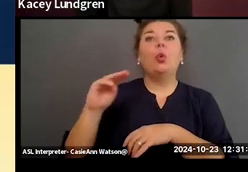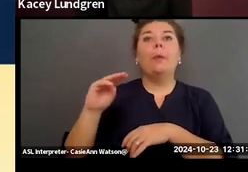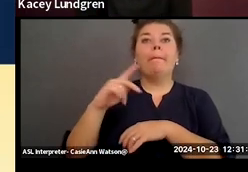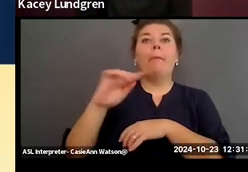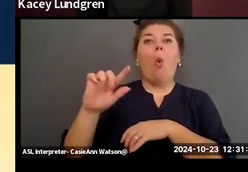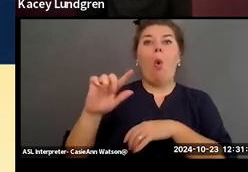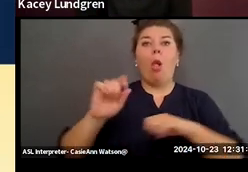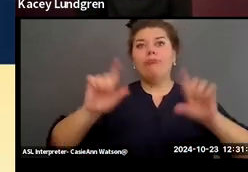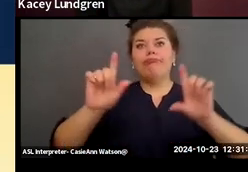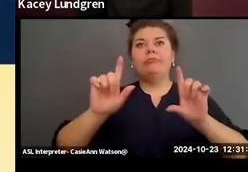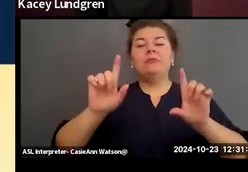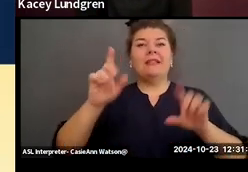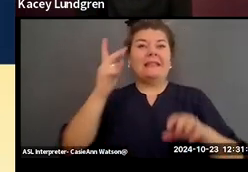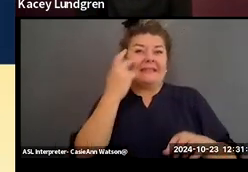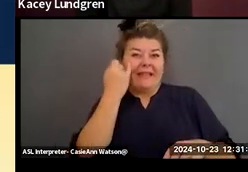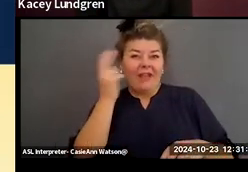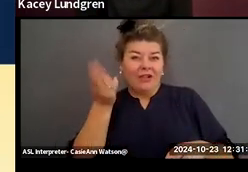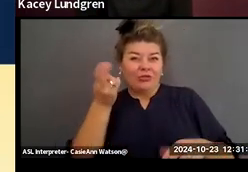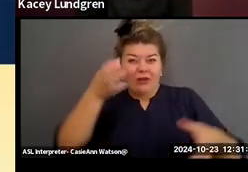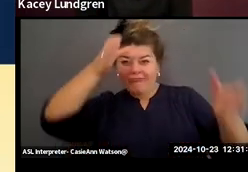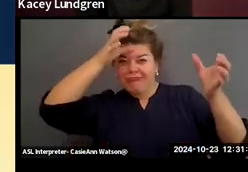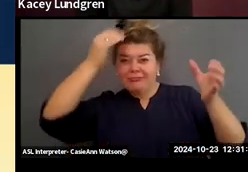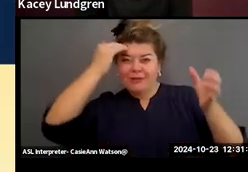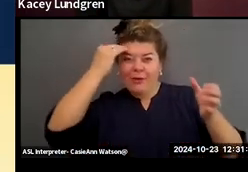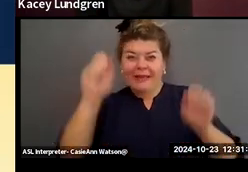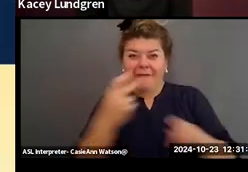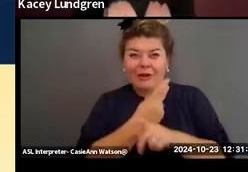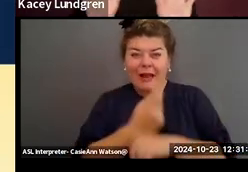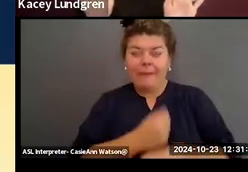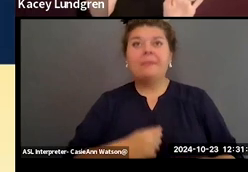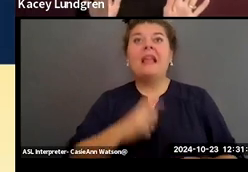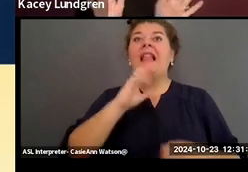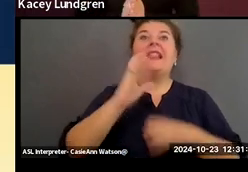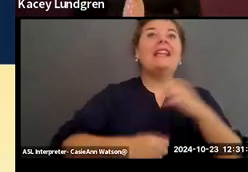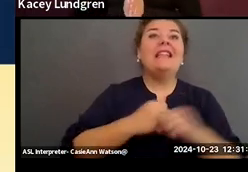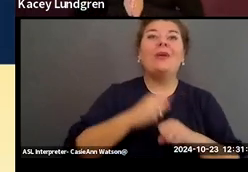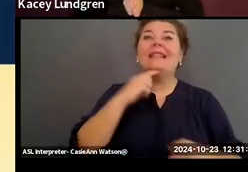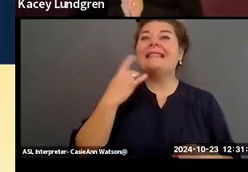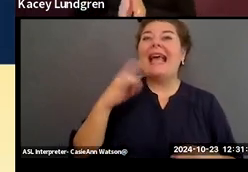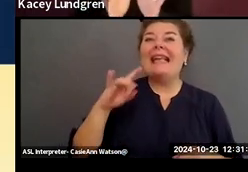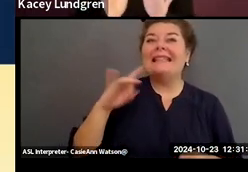We'll see any of you history buffs, if you can figure this out. The year is 1864,